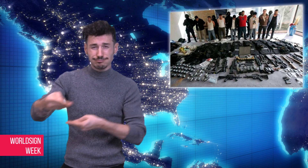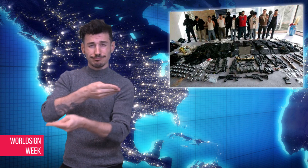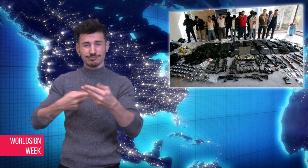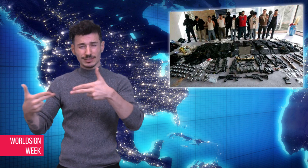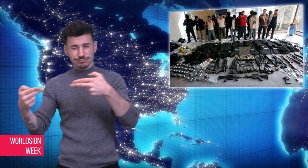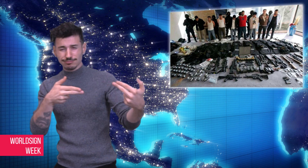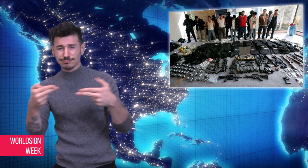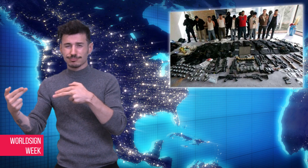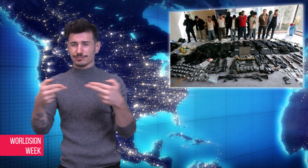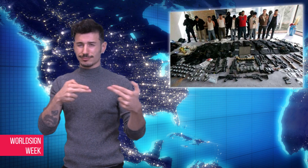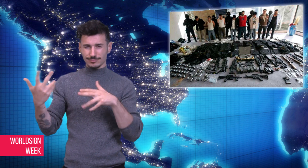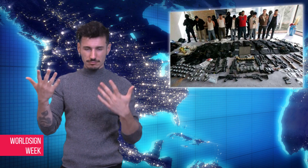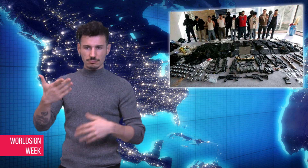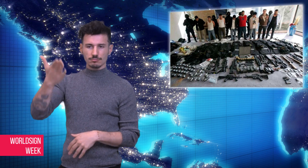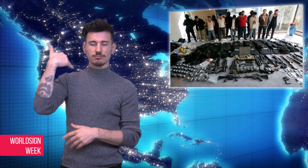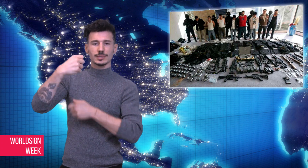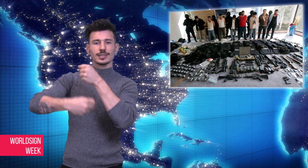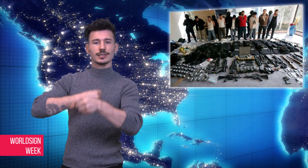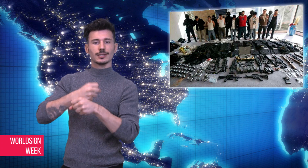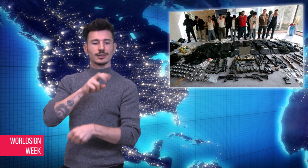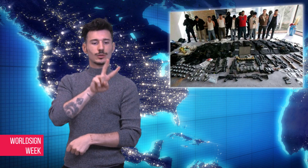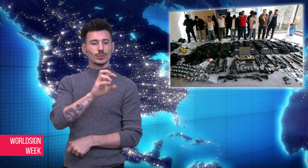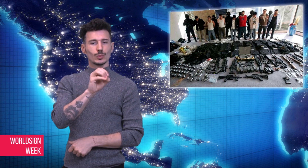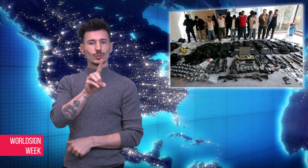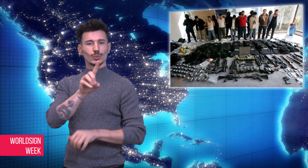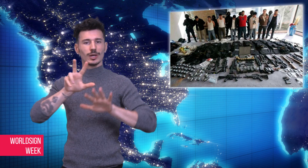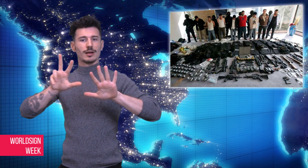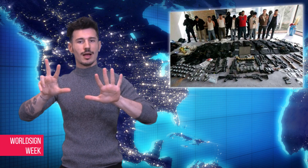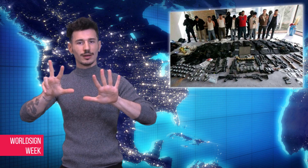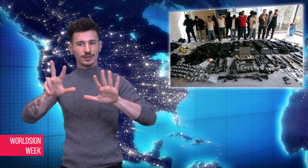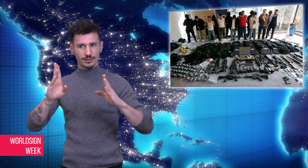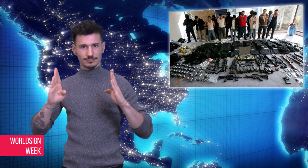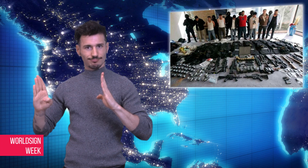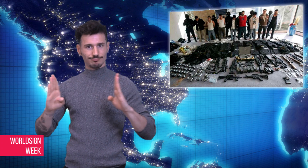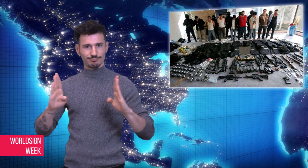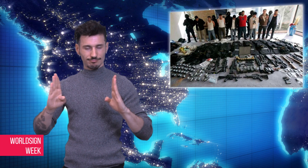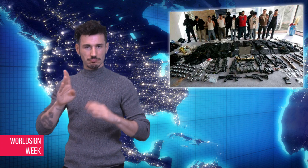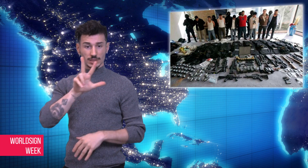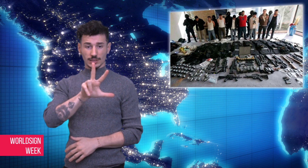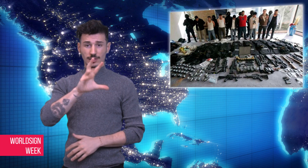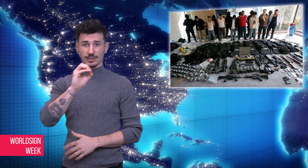drug-cartel violence which resulted in over 30,000